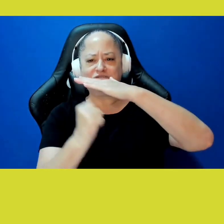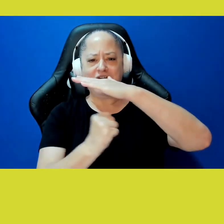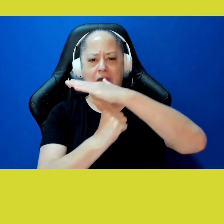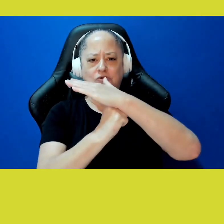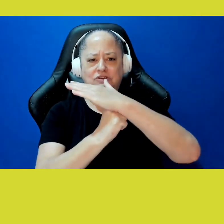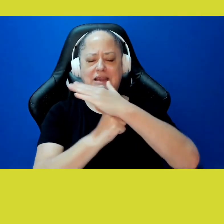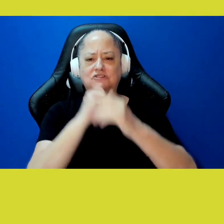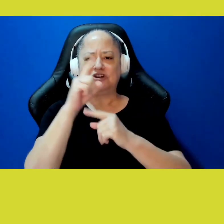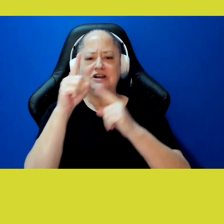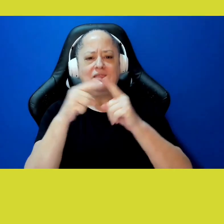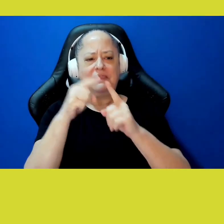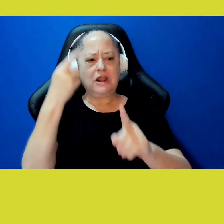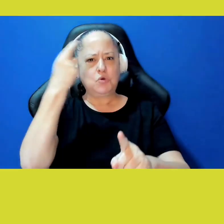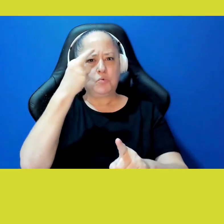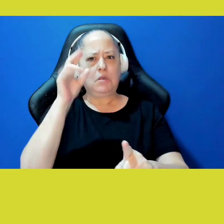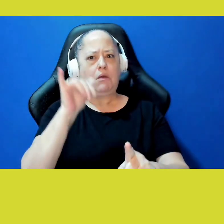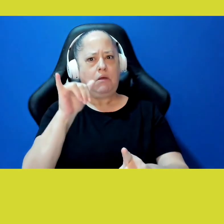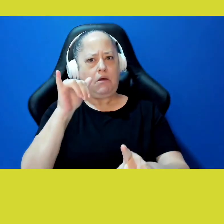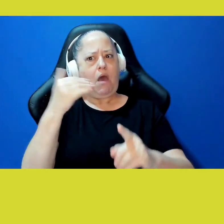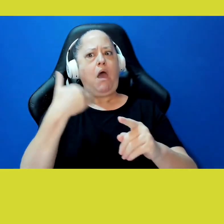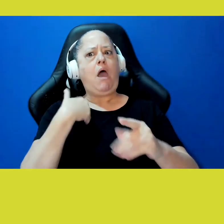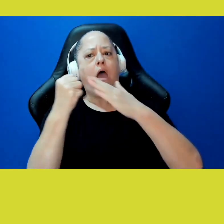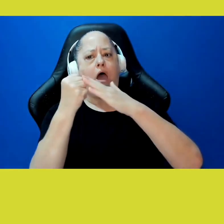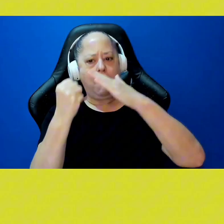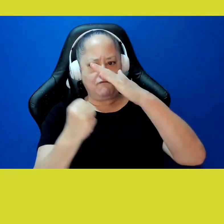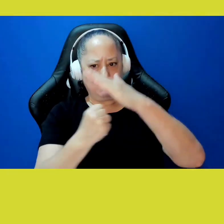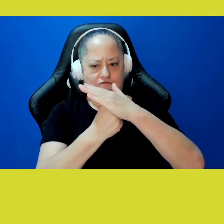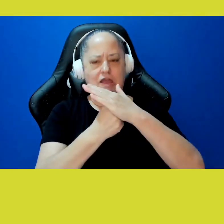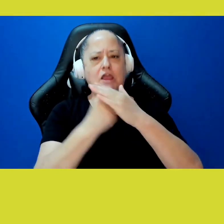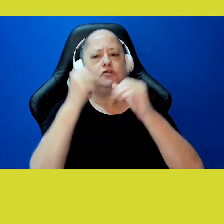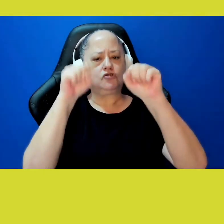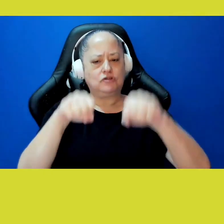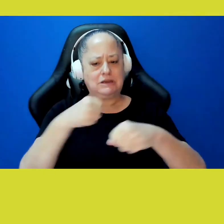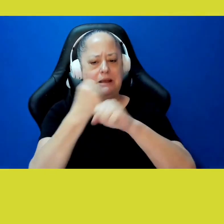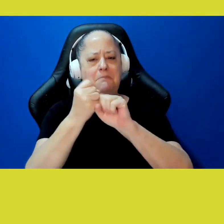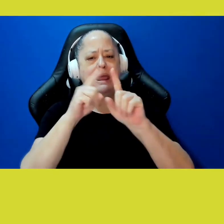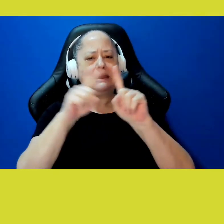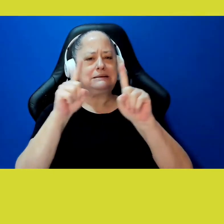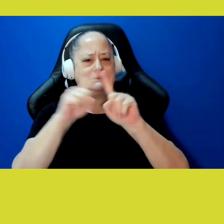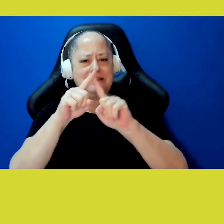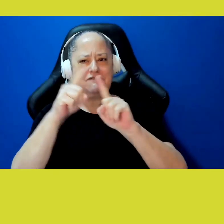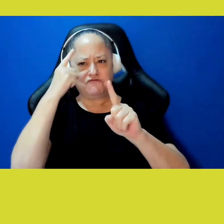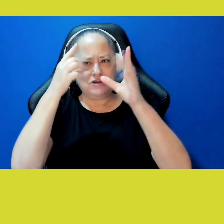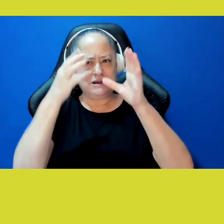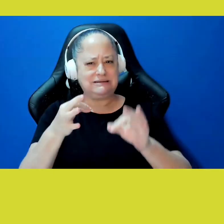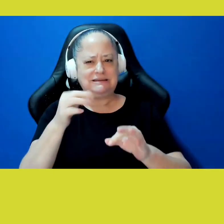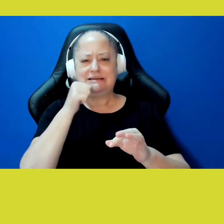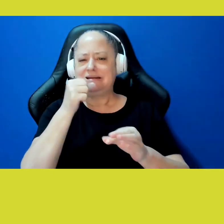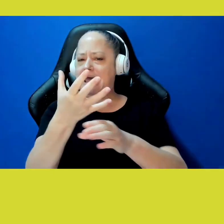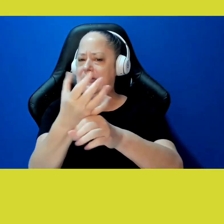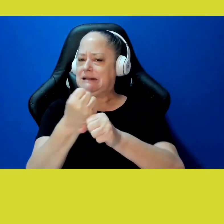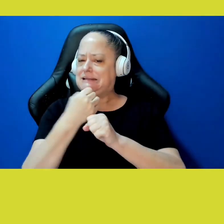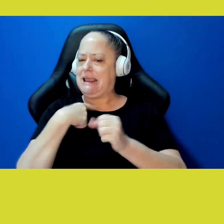kind of realize "Hey, I have a foundation under my feet I can make different decisions. They're not going to take my keys regardless, and they're going to